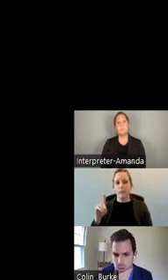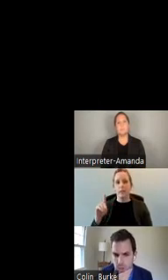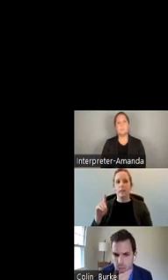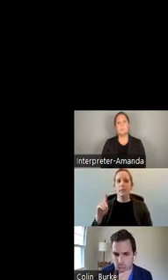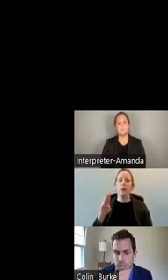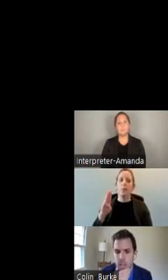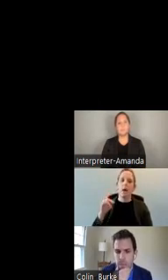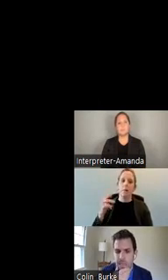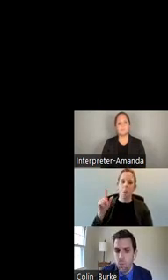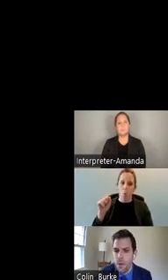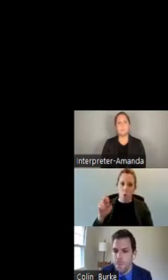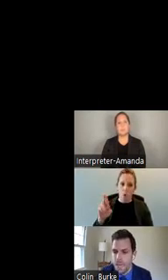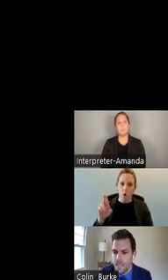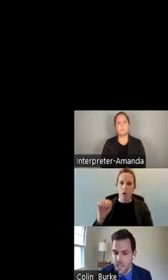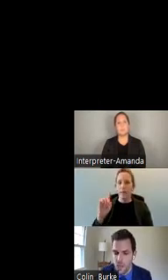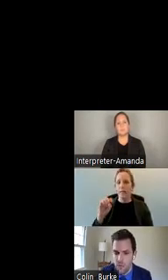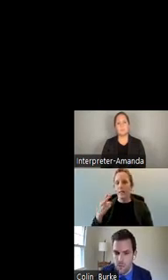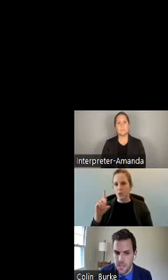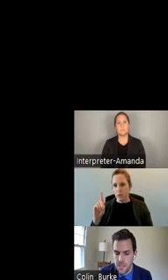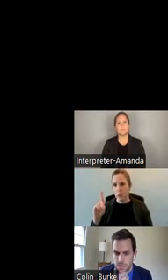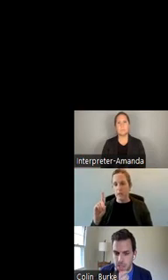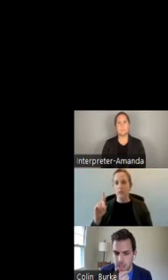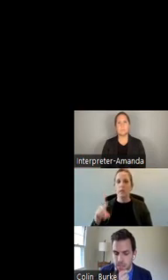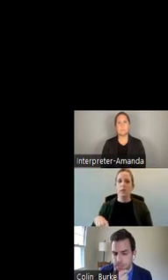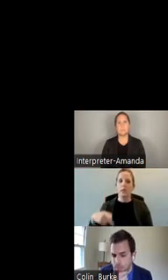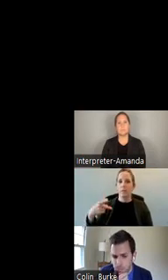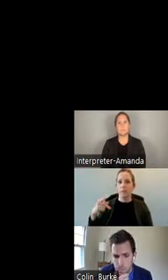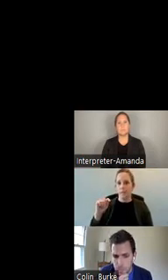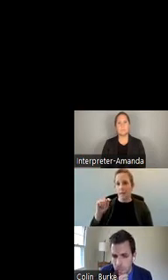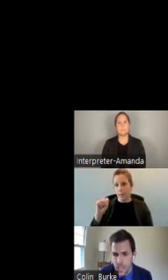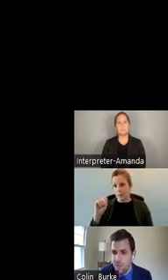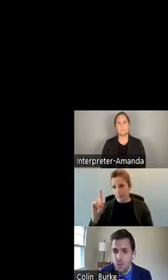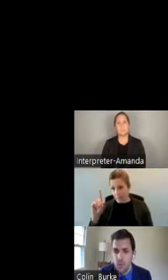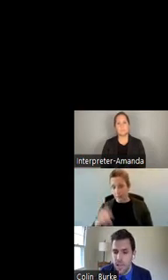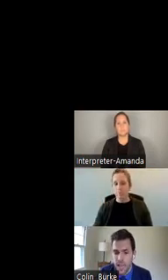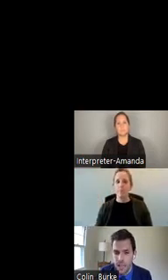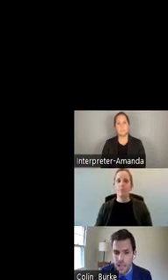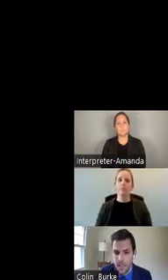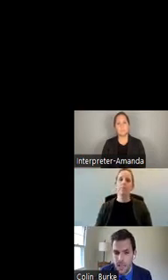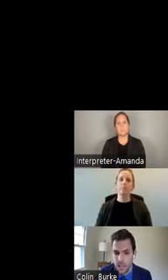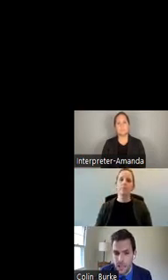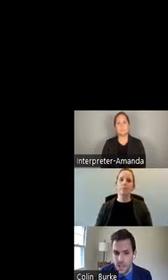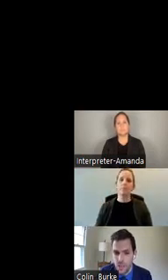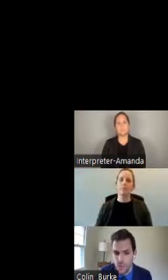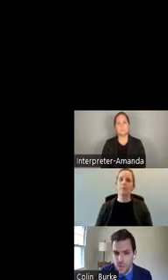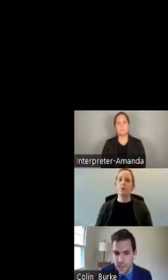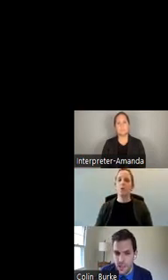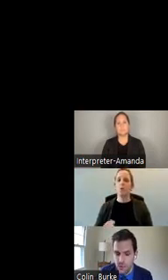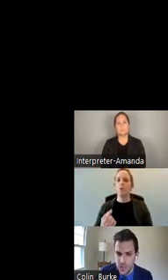disorder I think one big takeaway from this is that if you look at these disorders and their